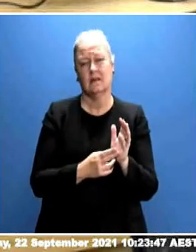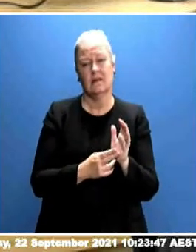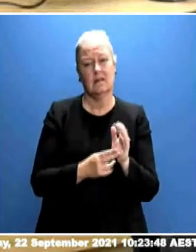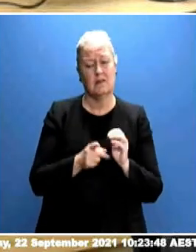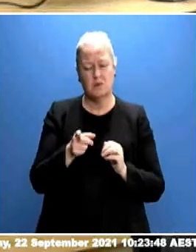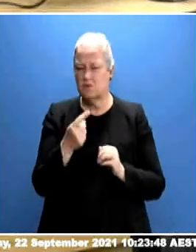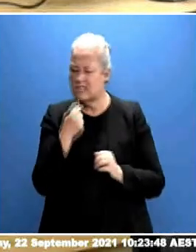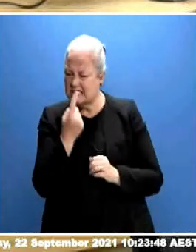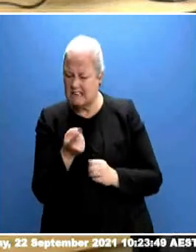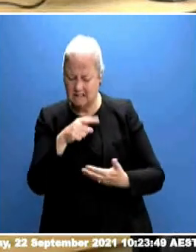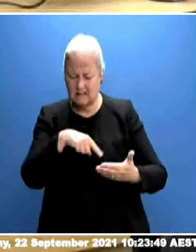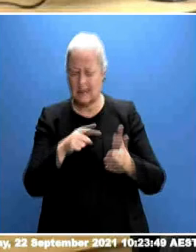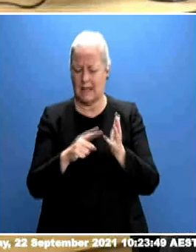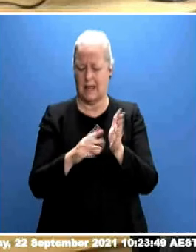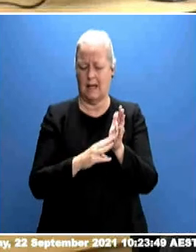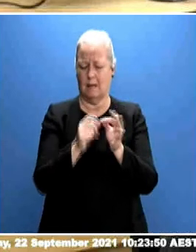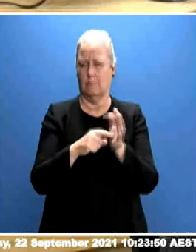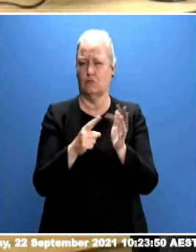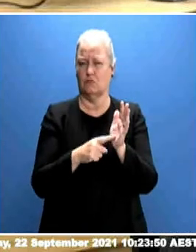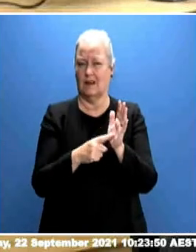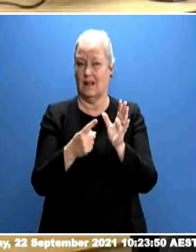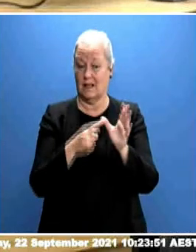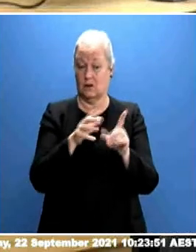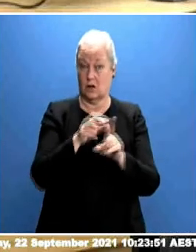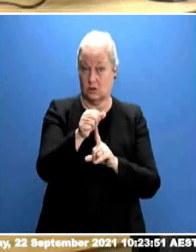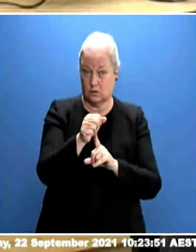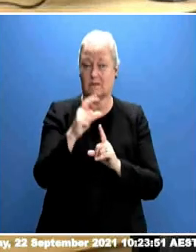in your statement as "umbrella diagnosis of cerebral palsy"? Yes.